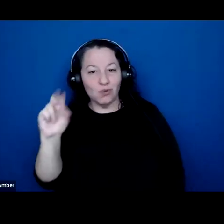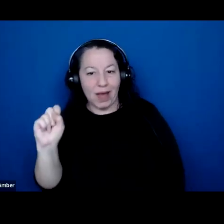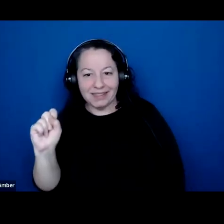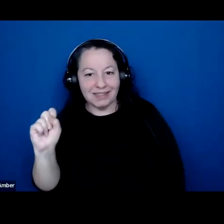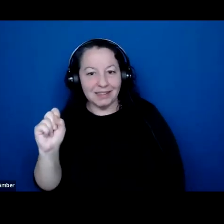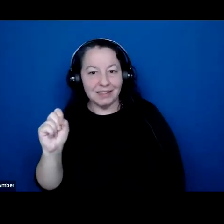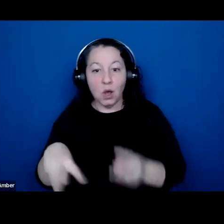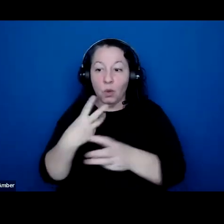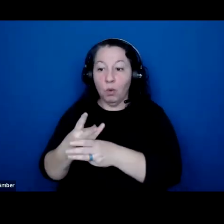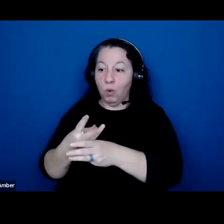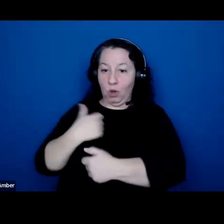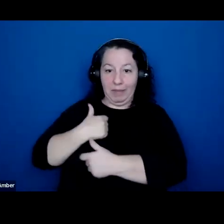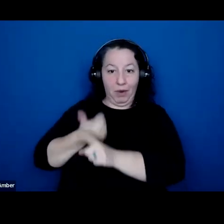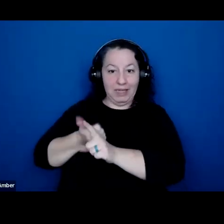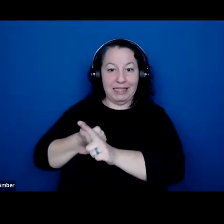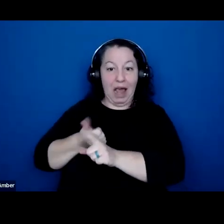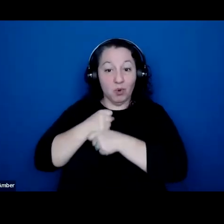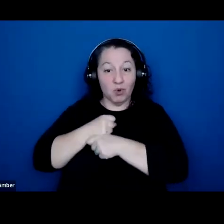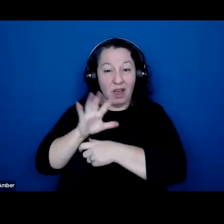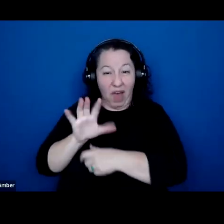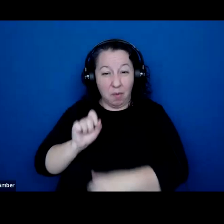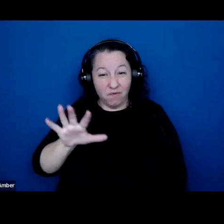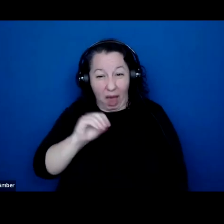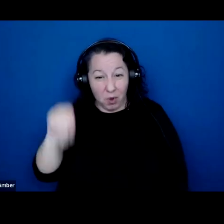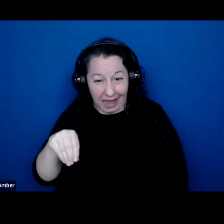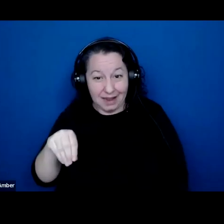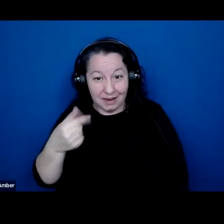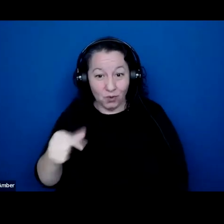military, we know, uses more fossil fuel